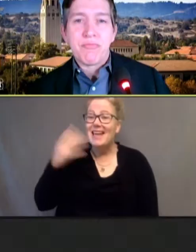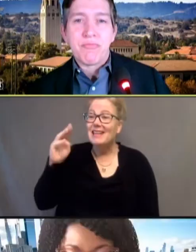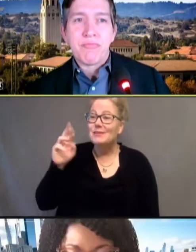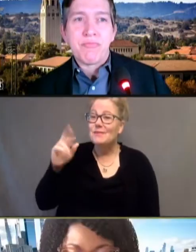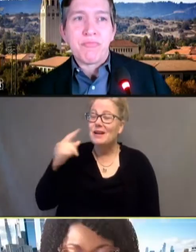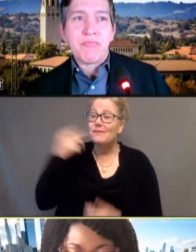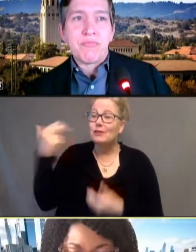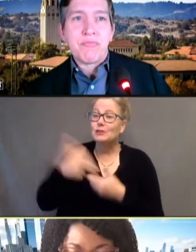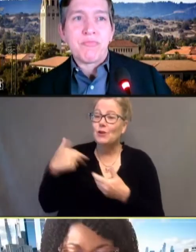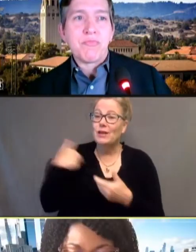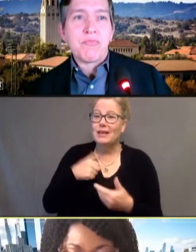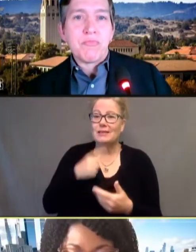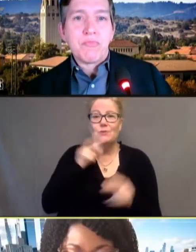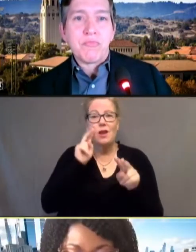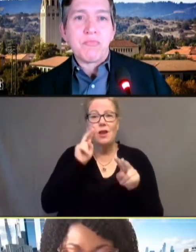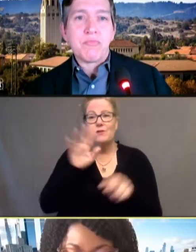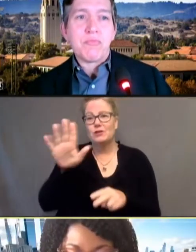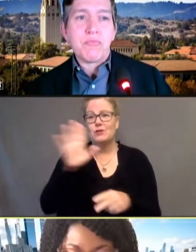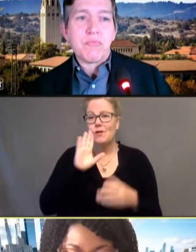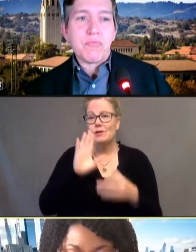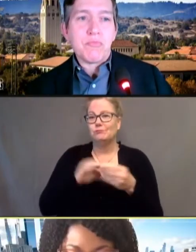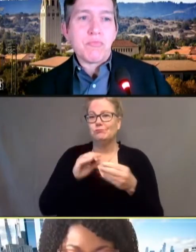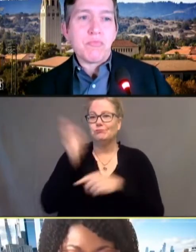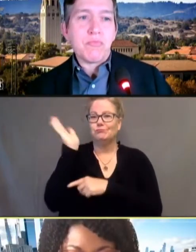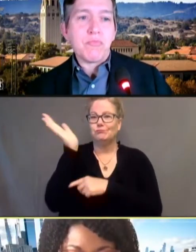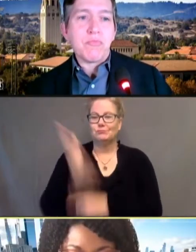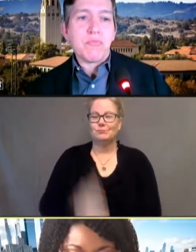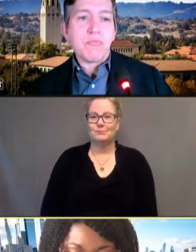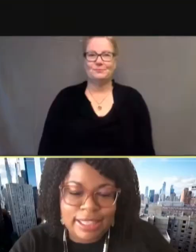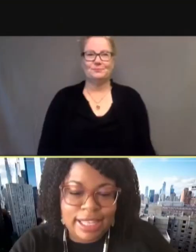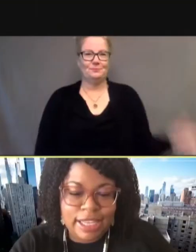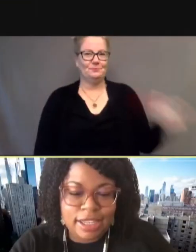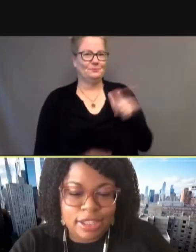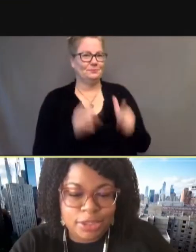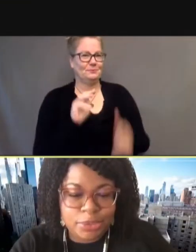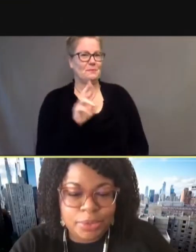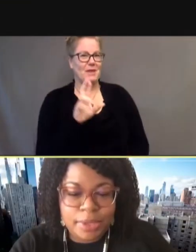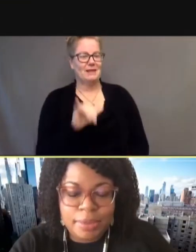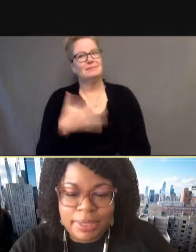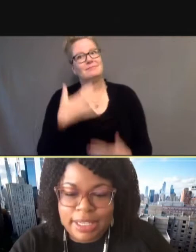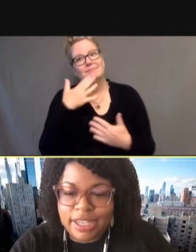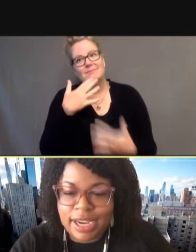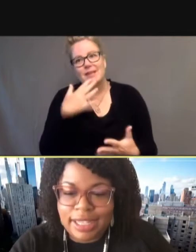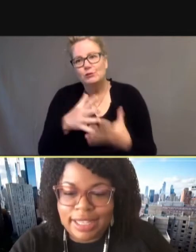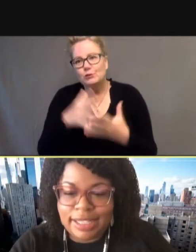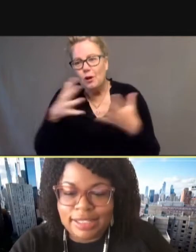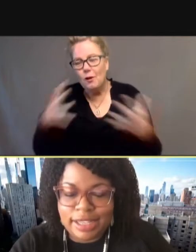Thank you so much. I'm just delighted to be here and I thank you, Peter. I thank Zaneum,